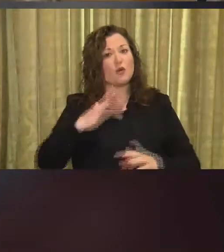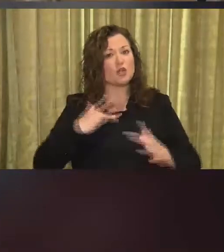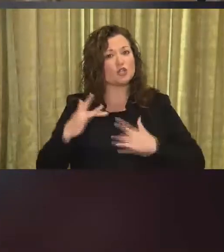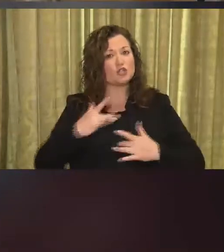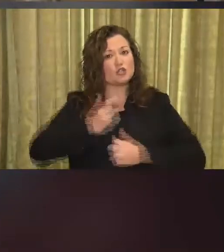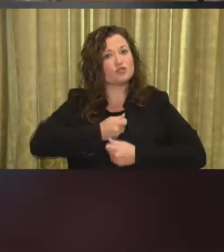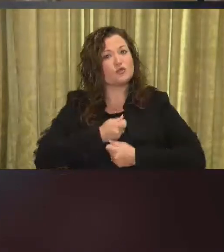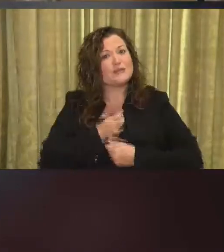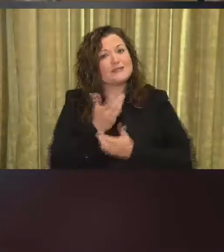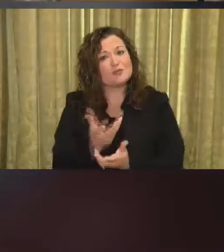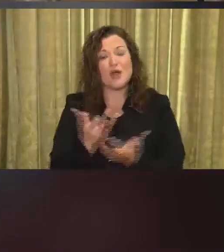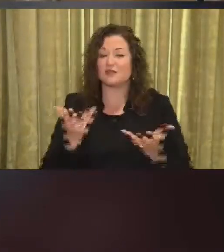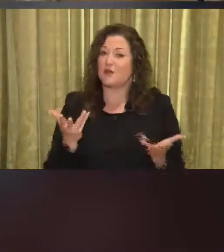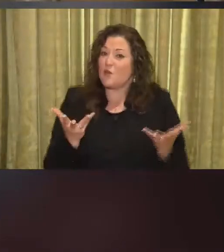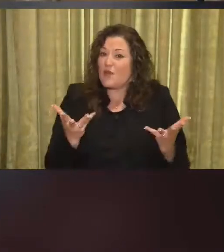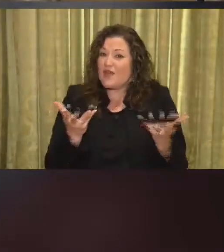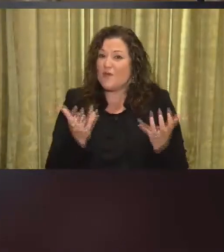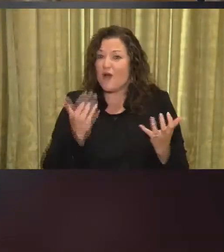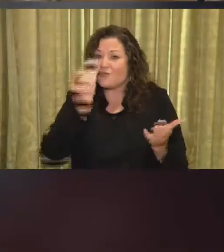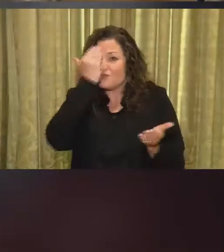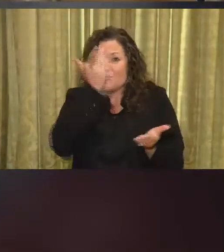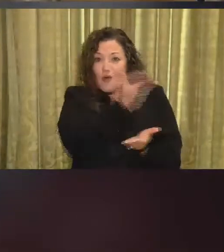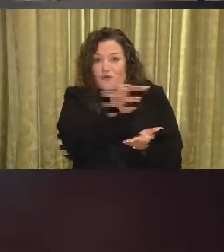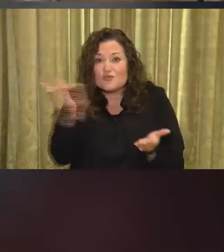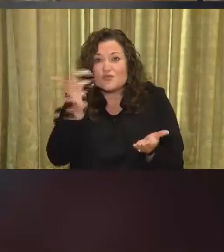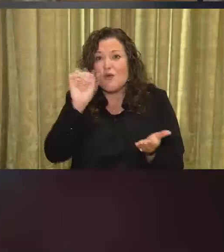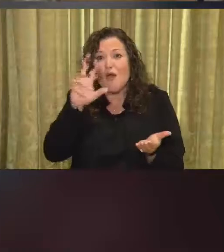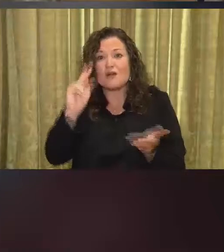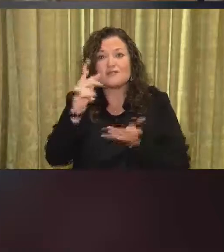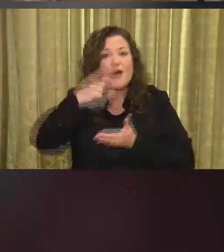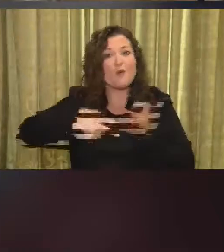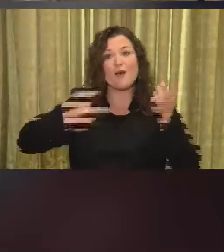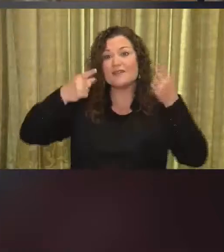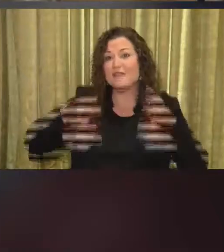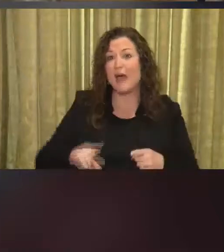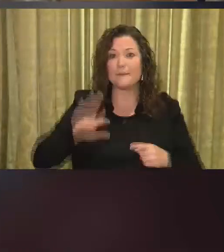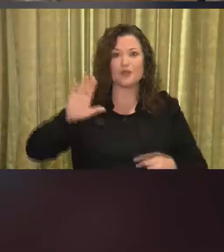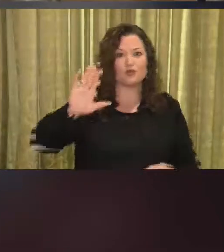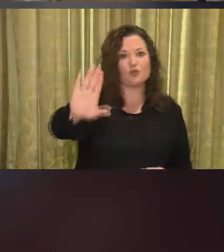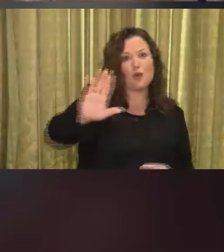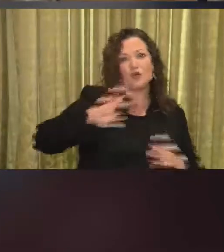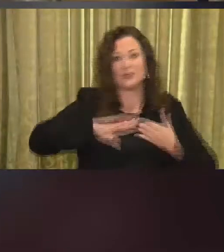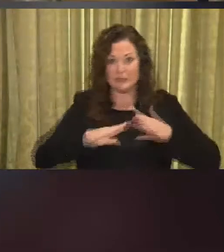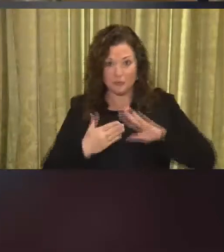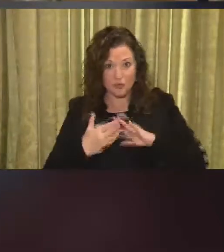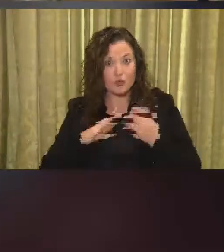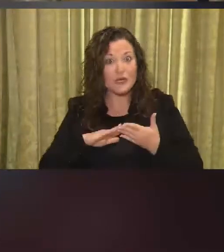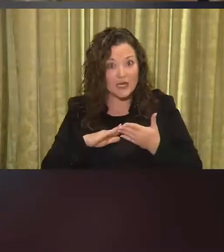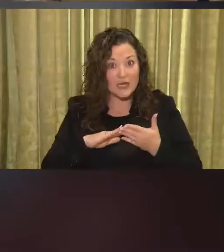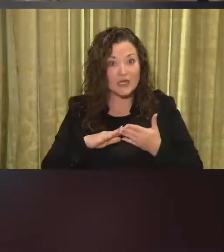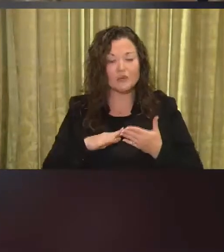we want to hear from our Kansans as to what's happening in your community. There'll be community leaders